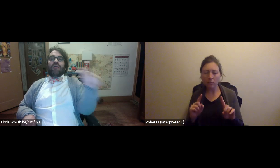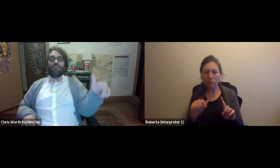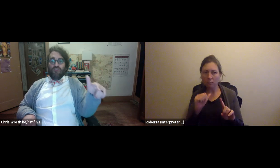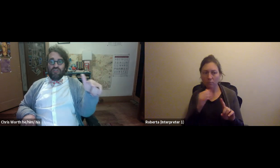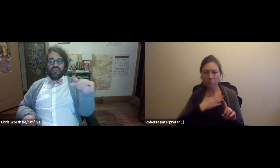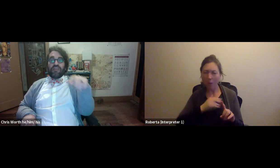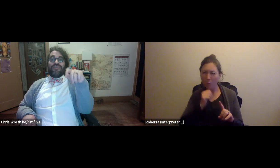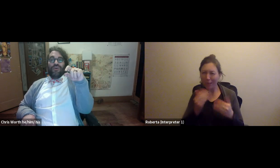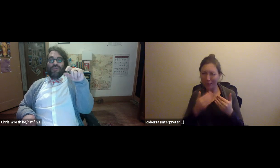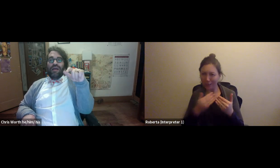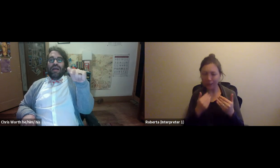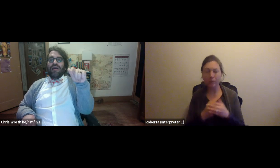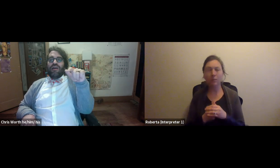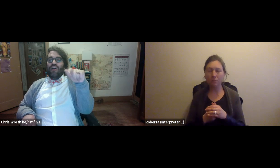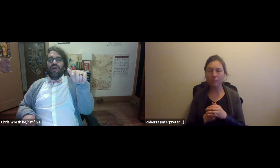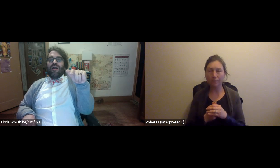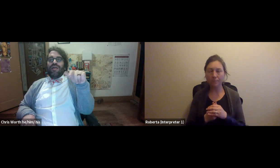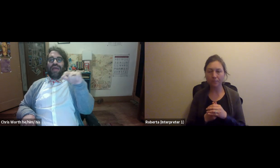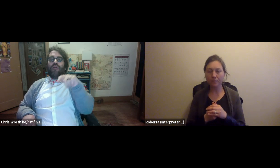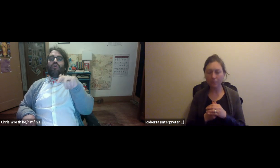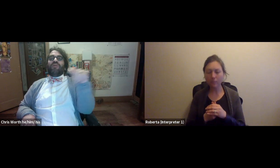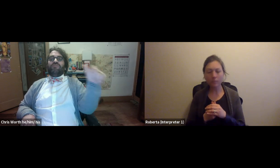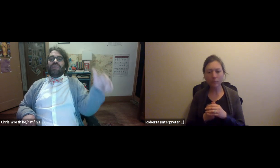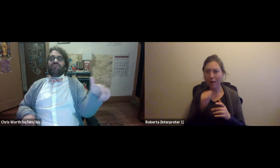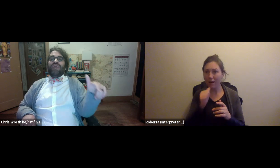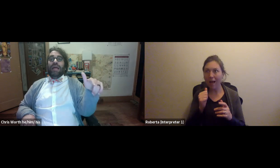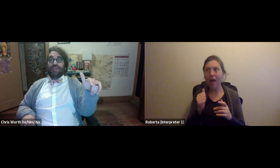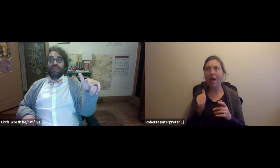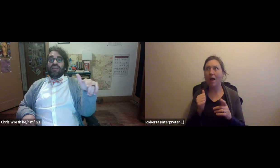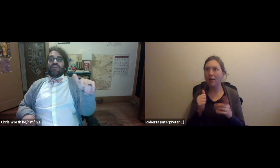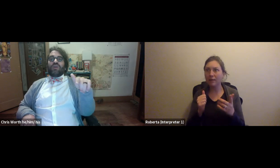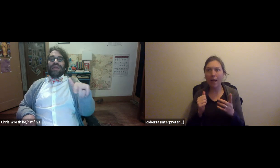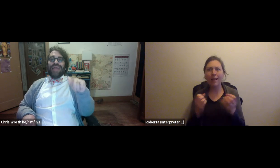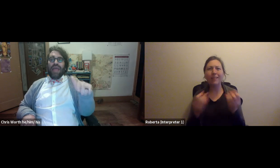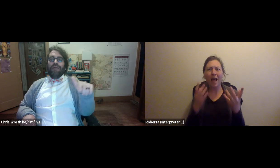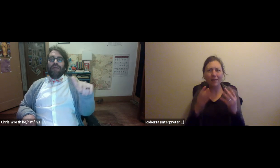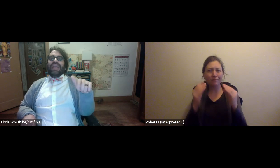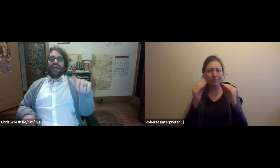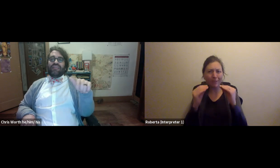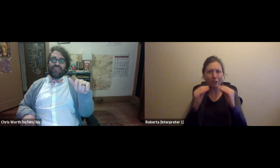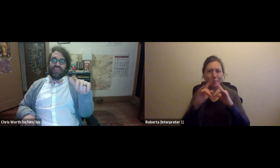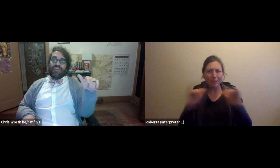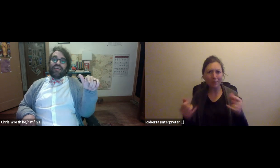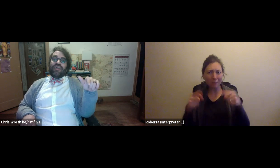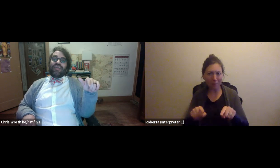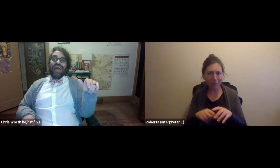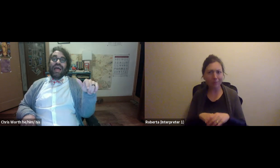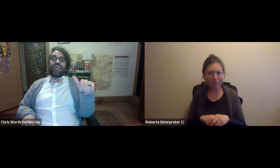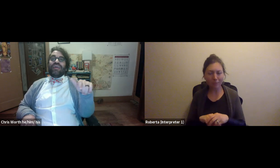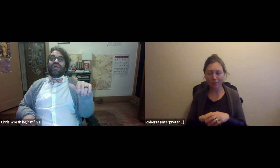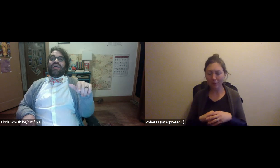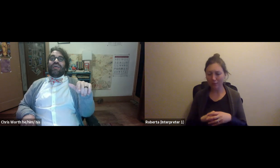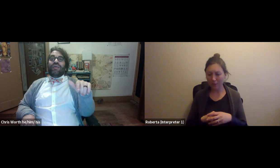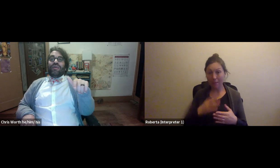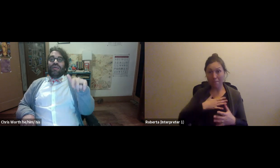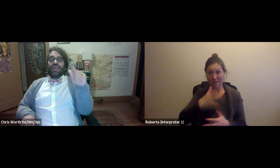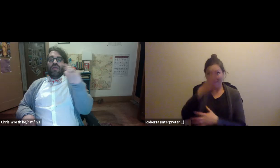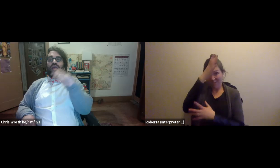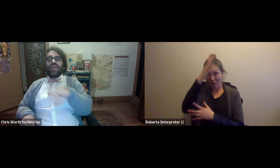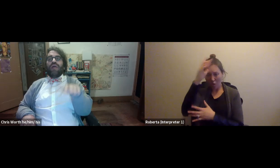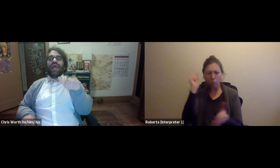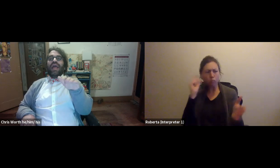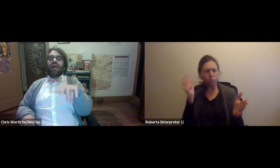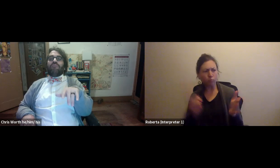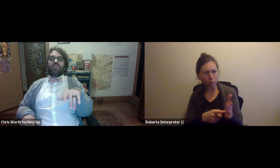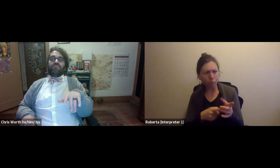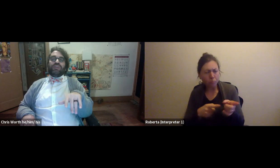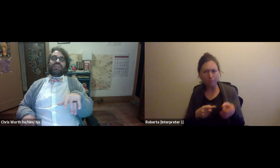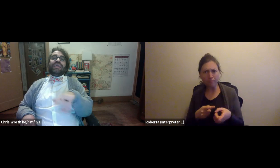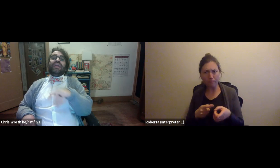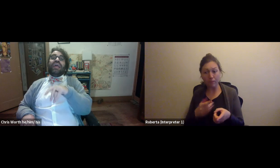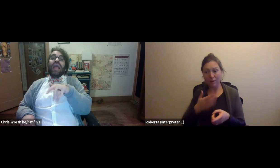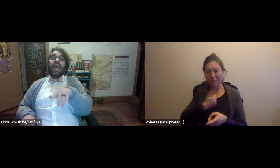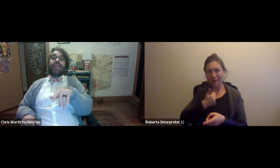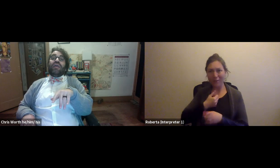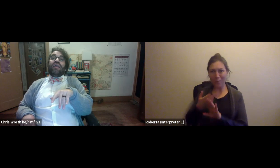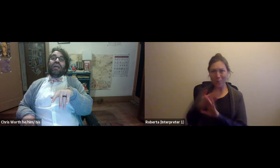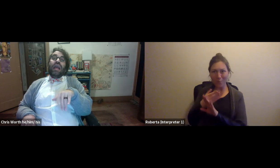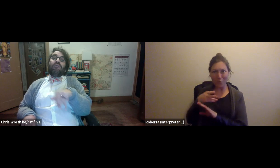learn. Not a whole bunch of teaching avenues so my dad recognized that here I was a preteen and I was